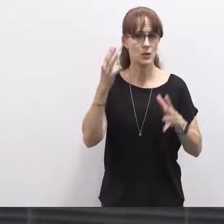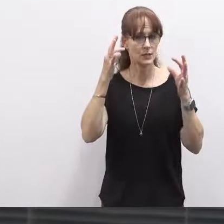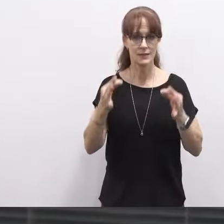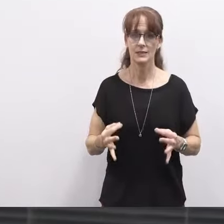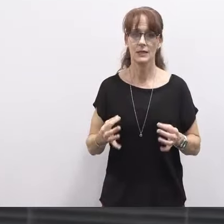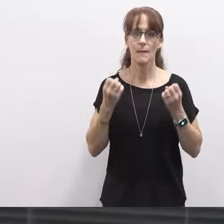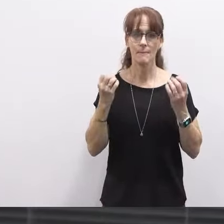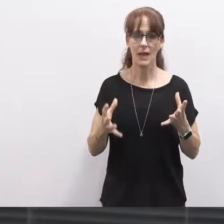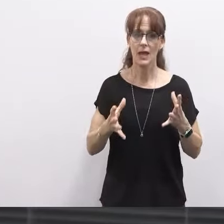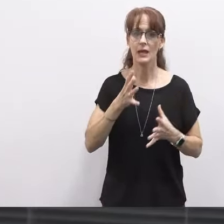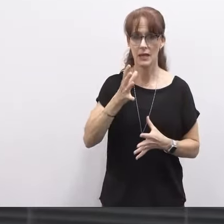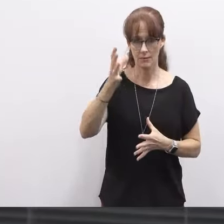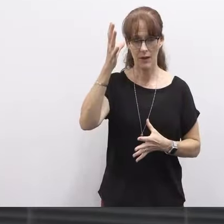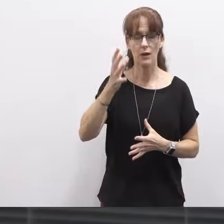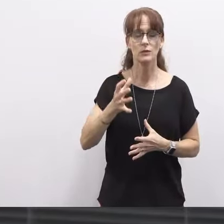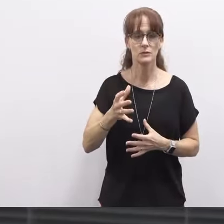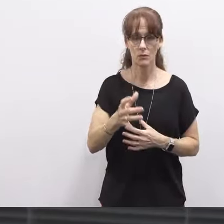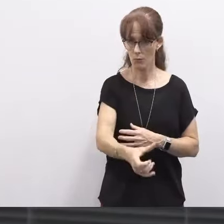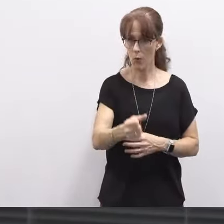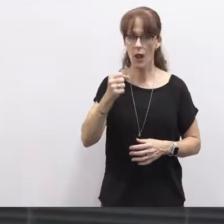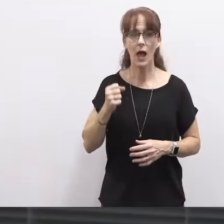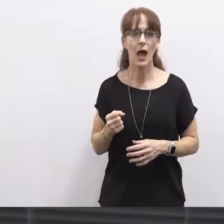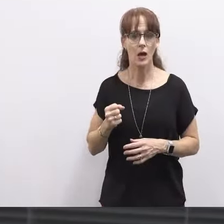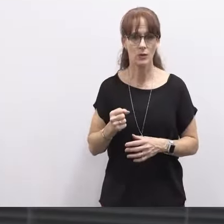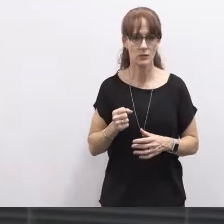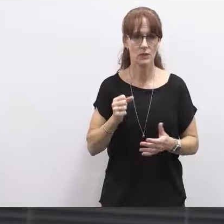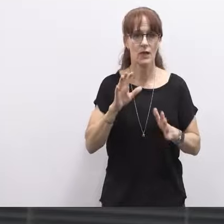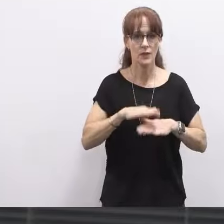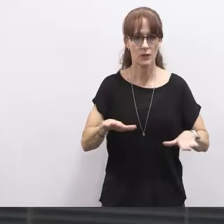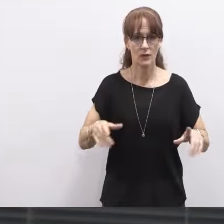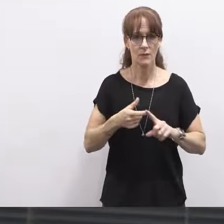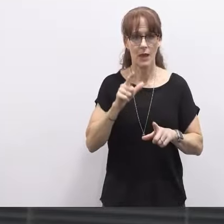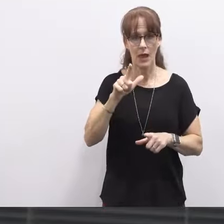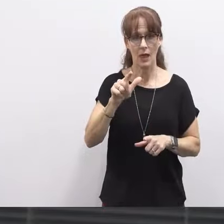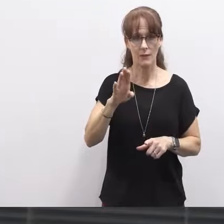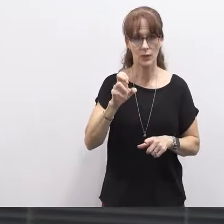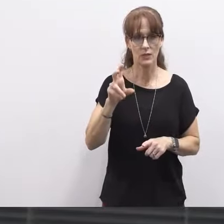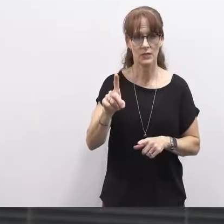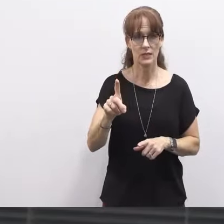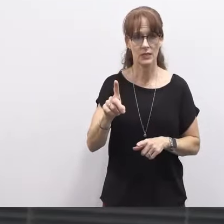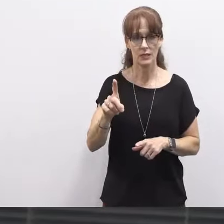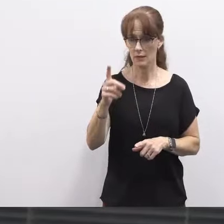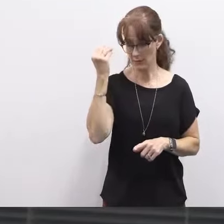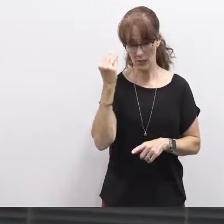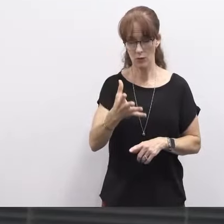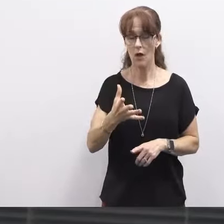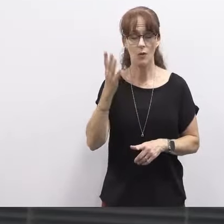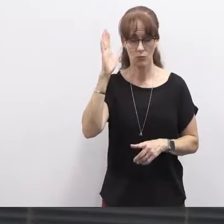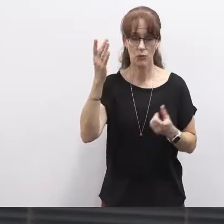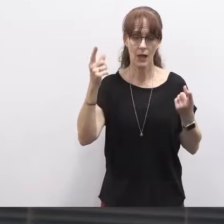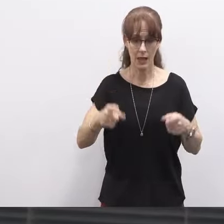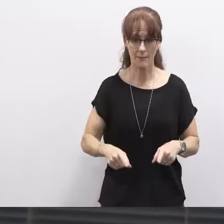Many parents will pull their children out of Long Beach Unified School District. Rest assured, it will happen.